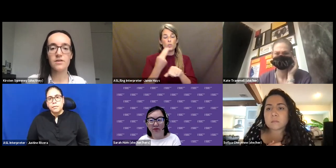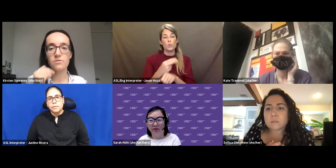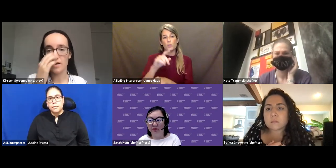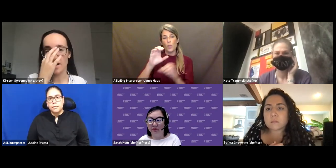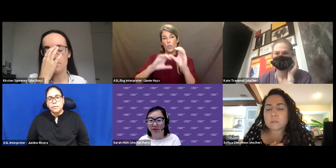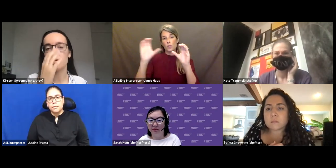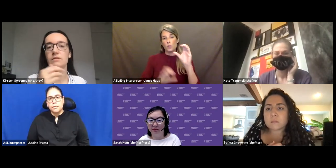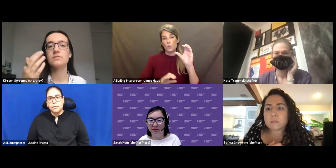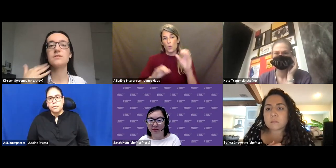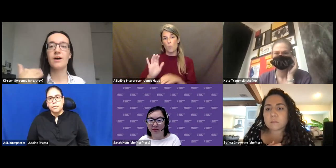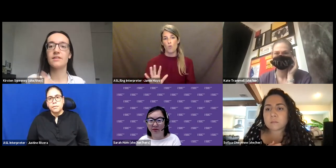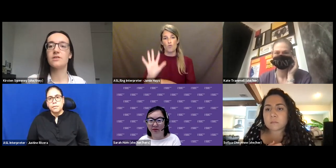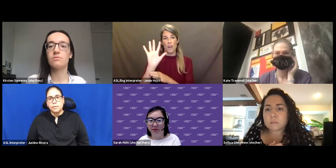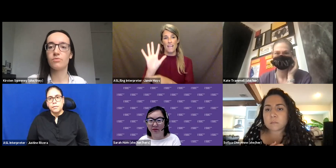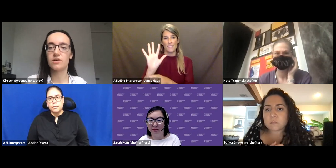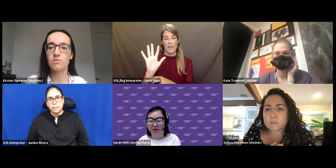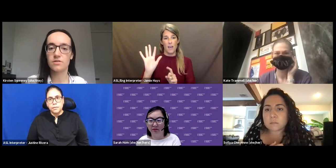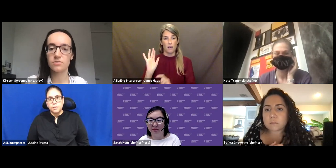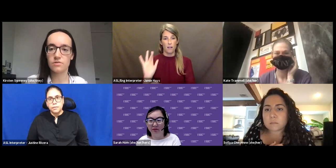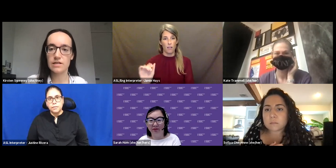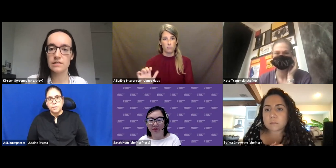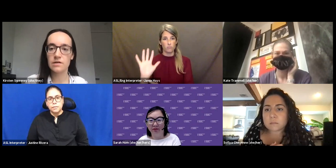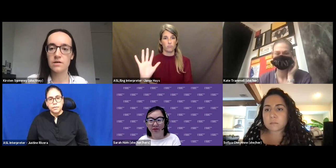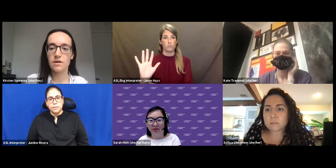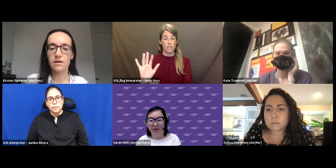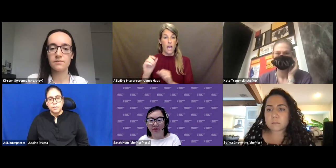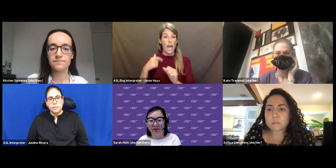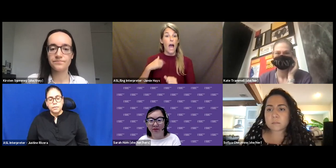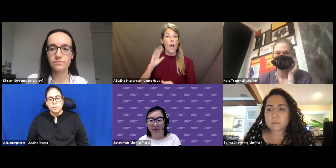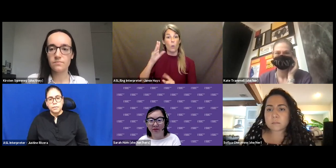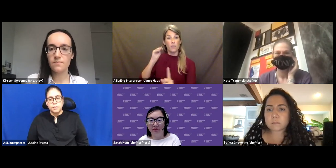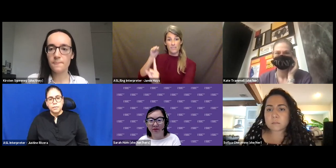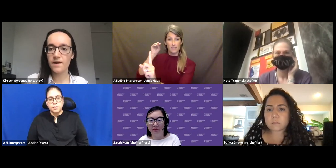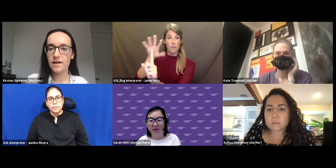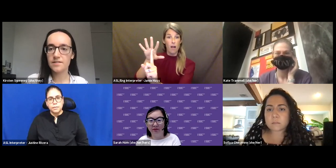menu, and I will spotlight you and bring you on screen. And I